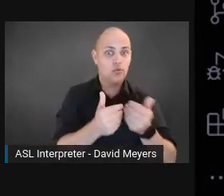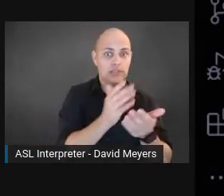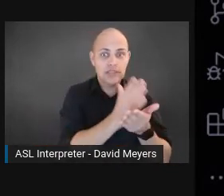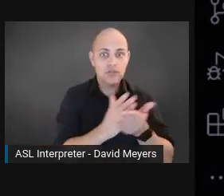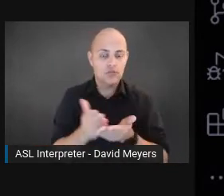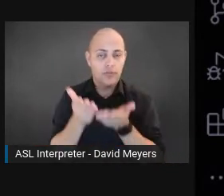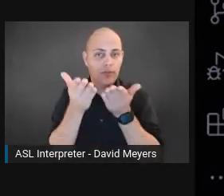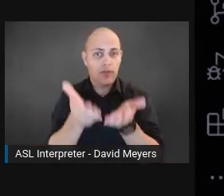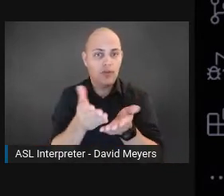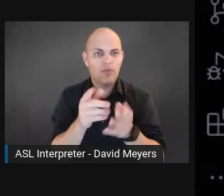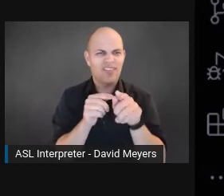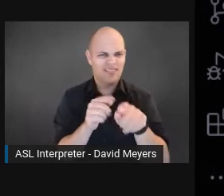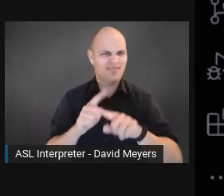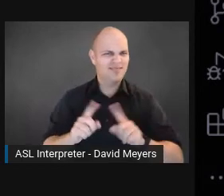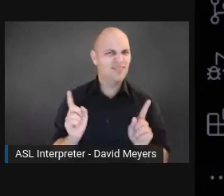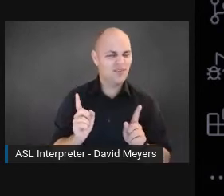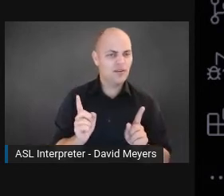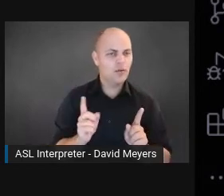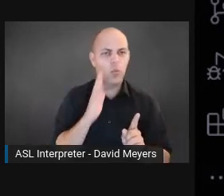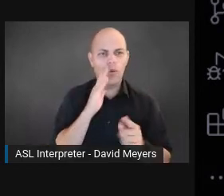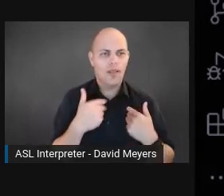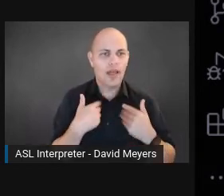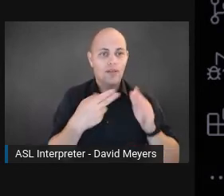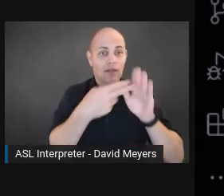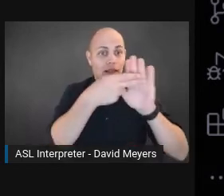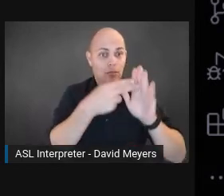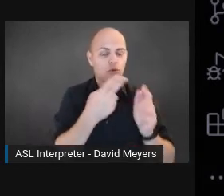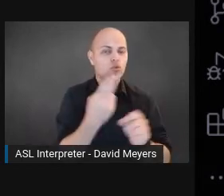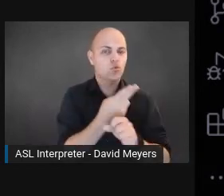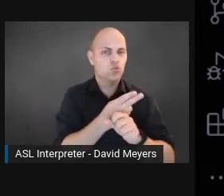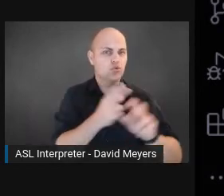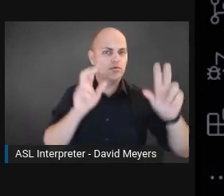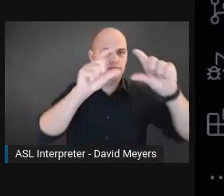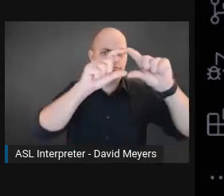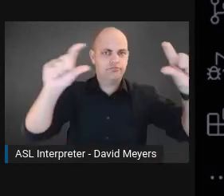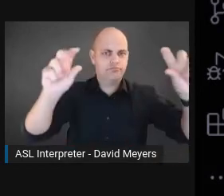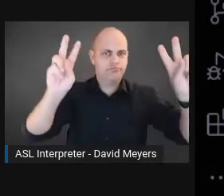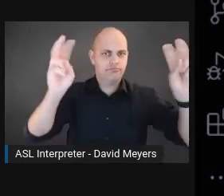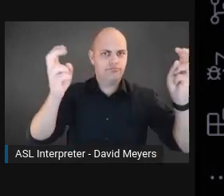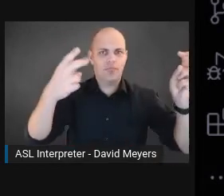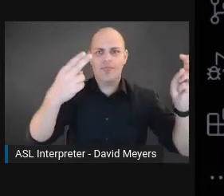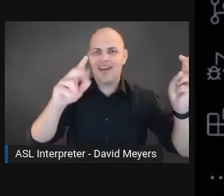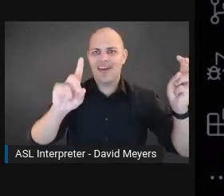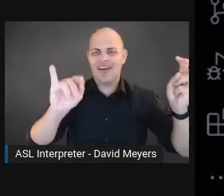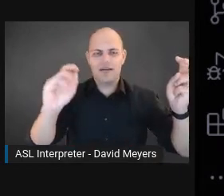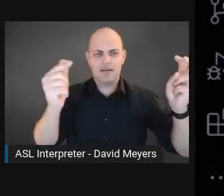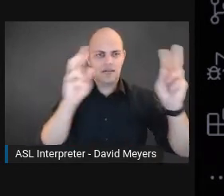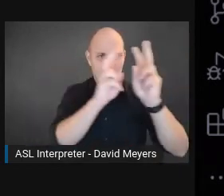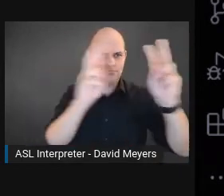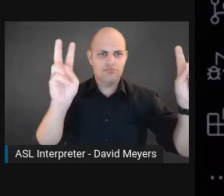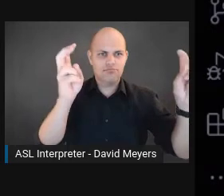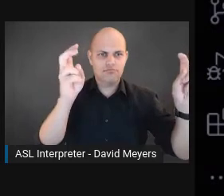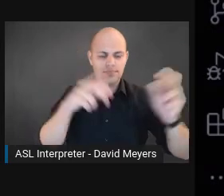This is going to be labeled using headings. And then we have a button. Again, it's really important that we use a button.